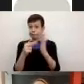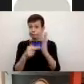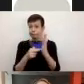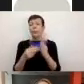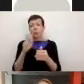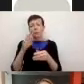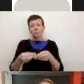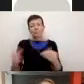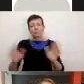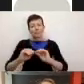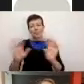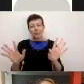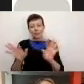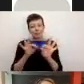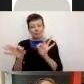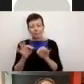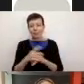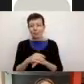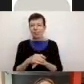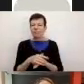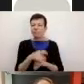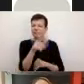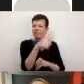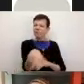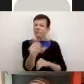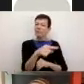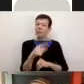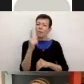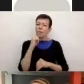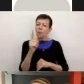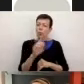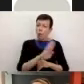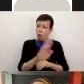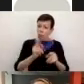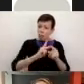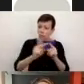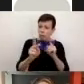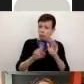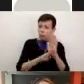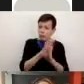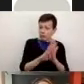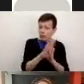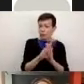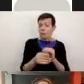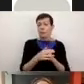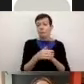This program is intended to support professional and business development activities to the maximum of $5,000.